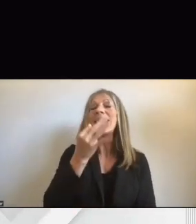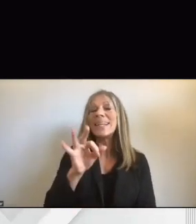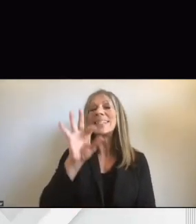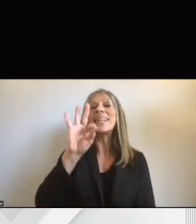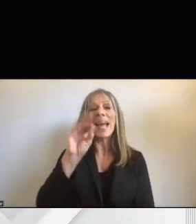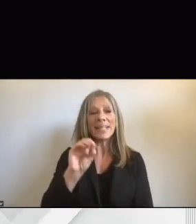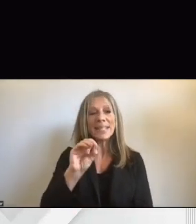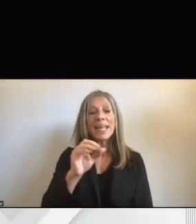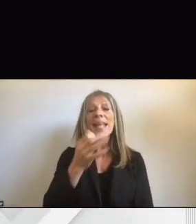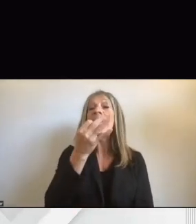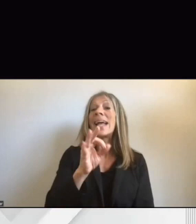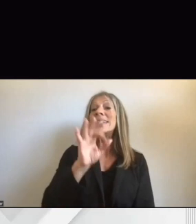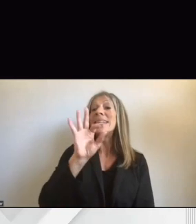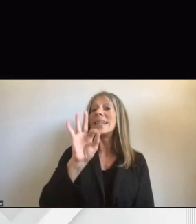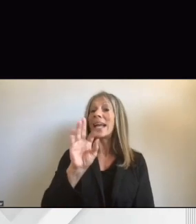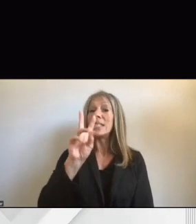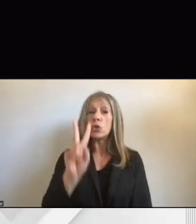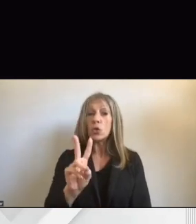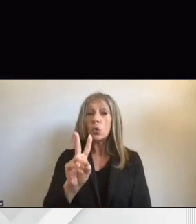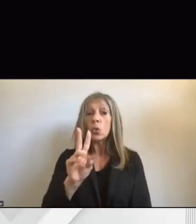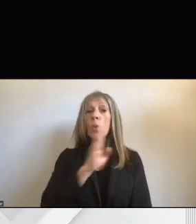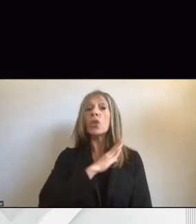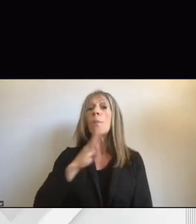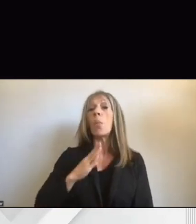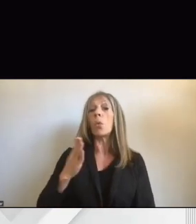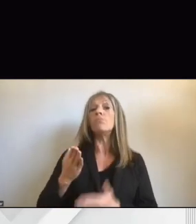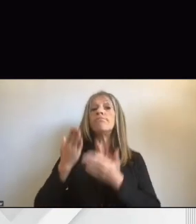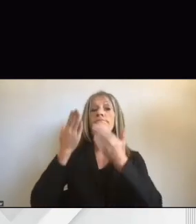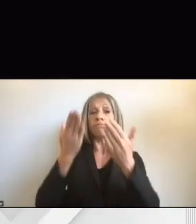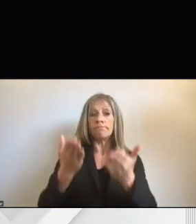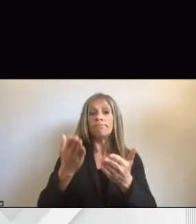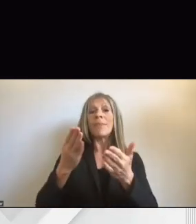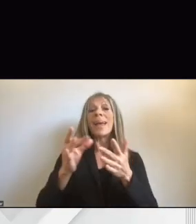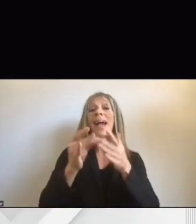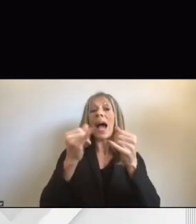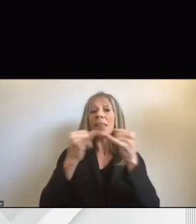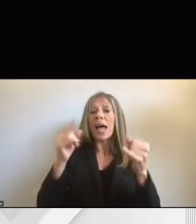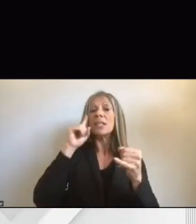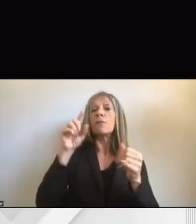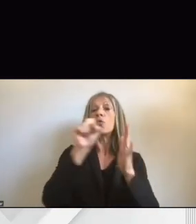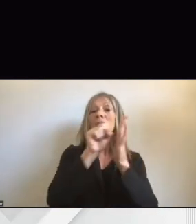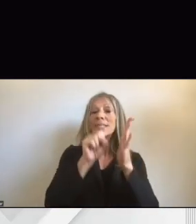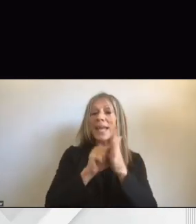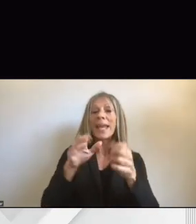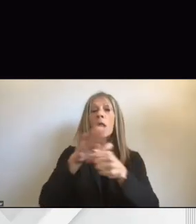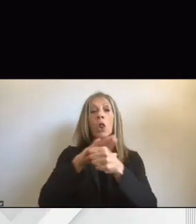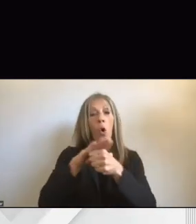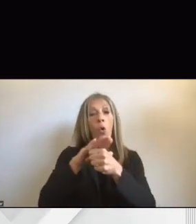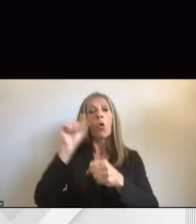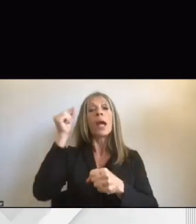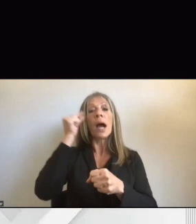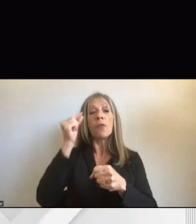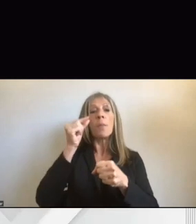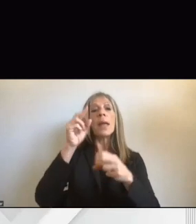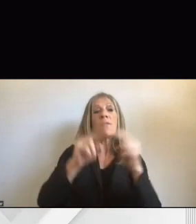In 1992, the Board issued proposed guidelines for state and local government facilities, including